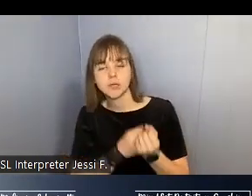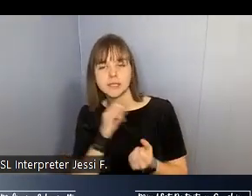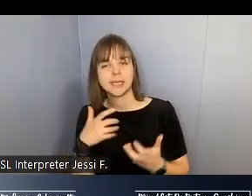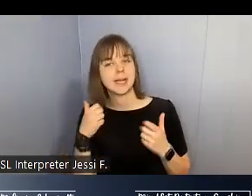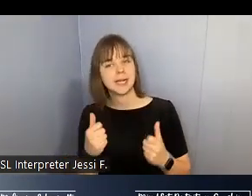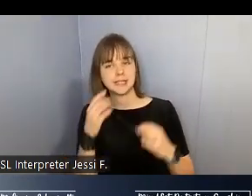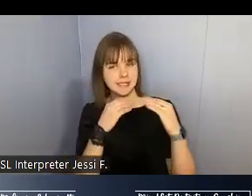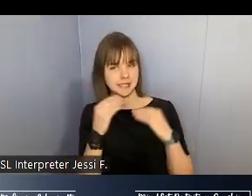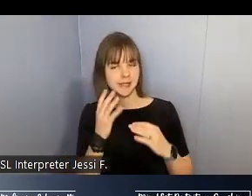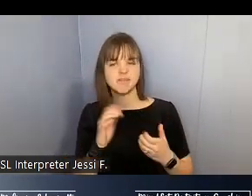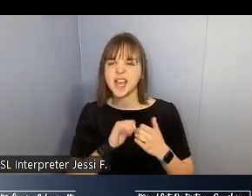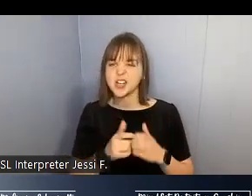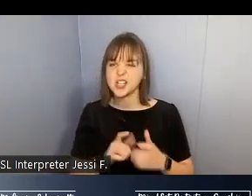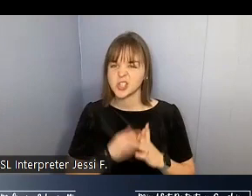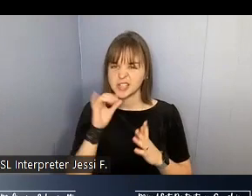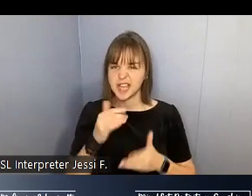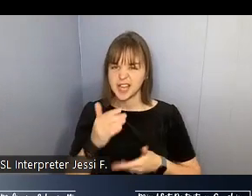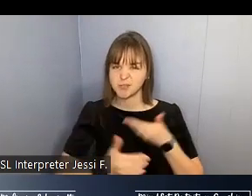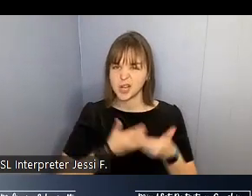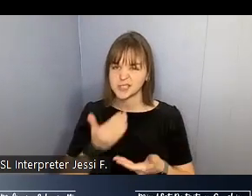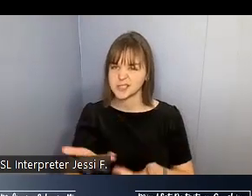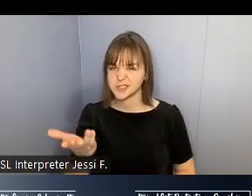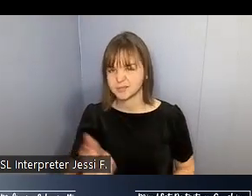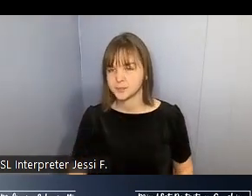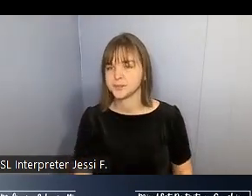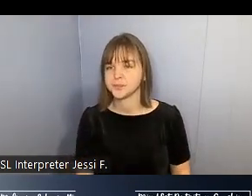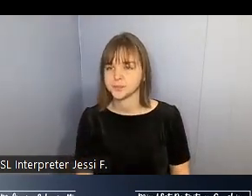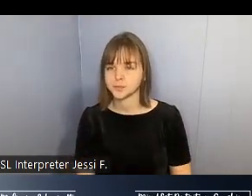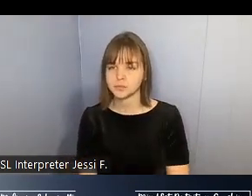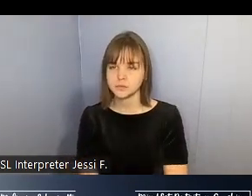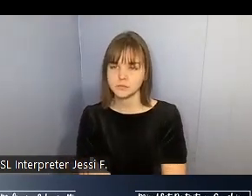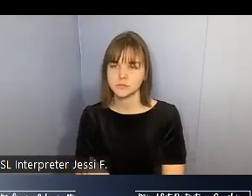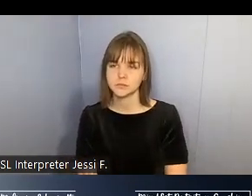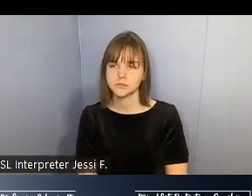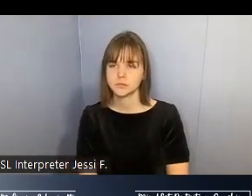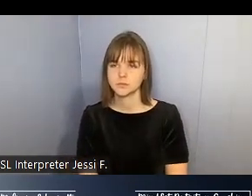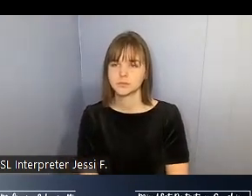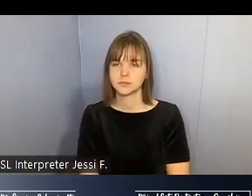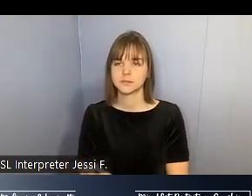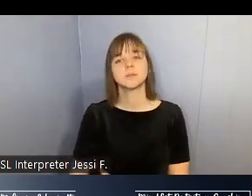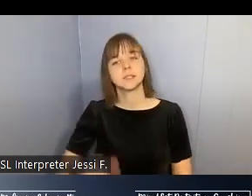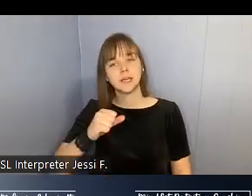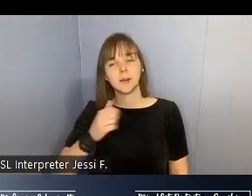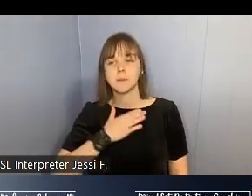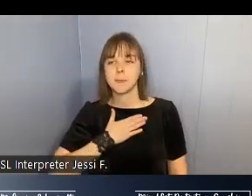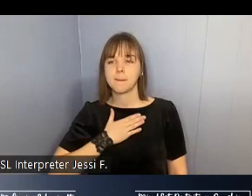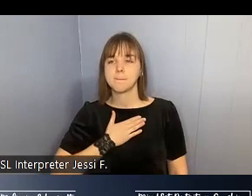What is the best way to start this practice? Yeah, I do. I spend my Sundays planning and prepping and batch cooking